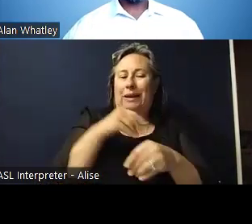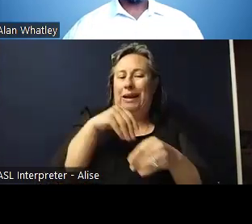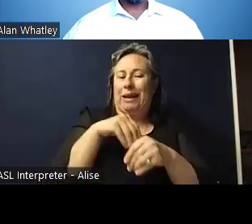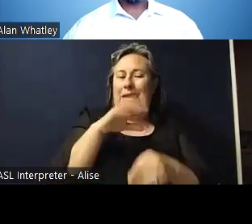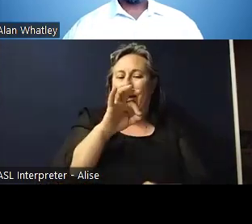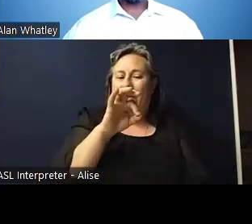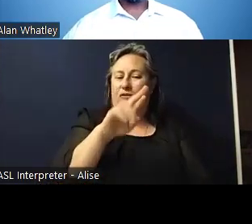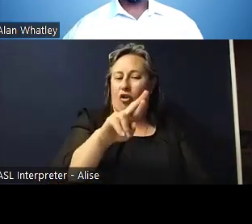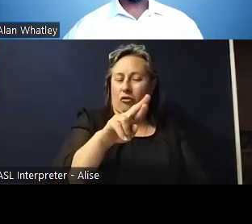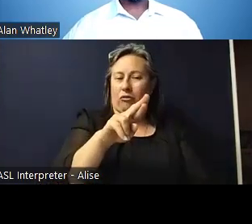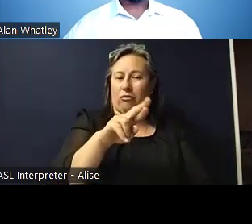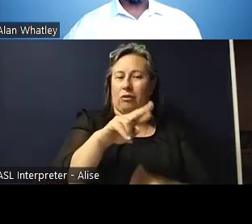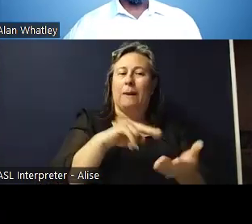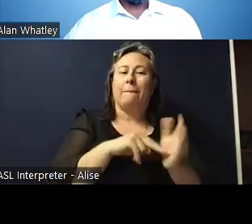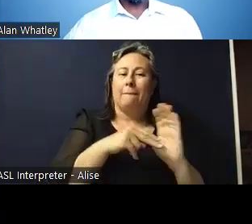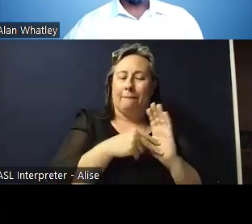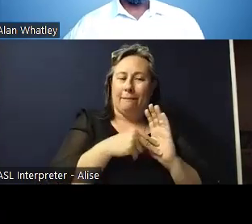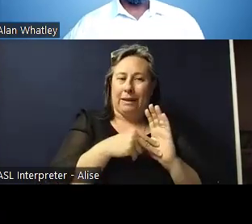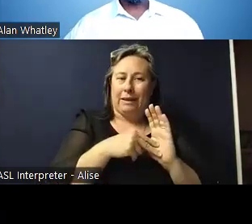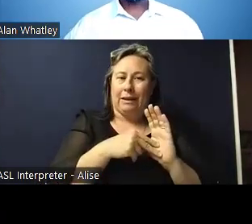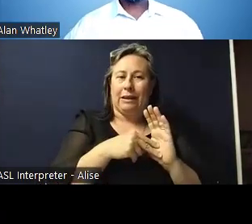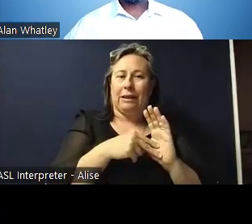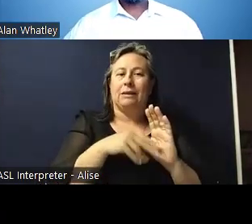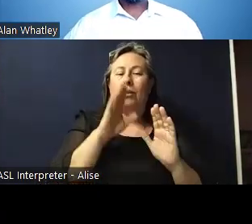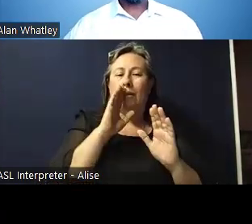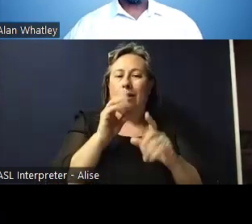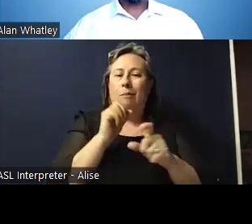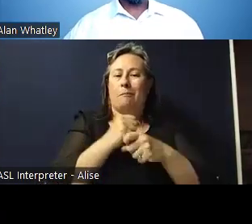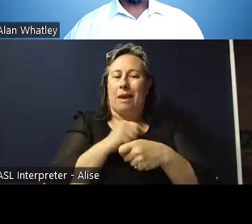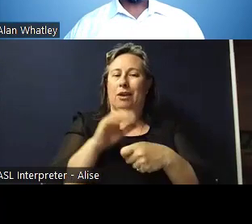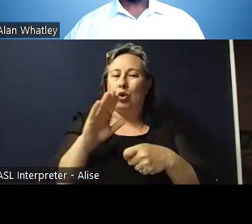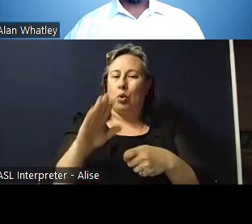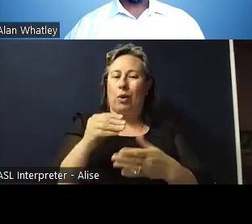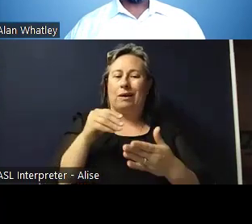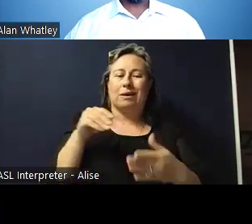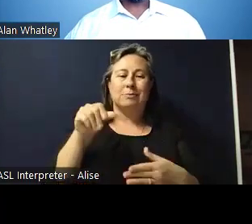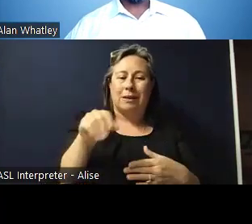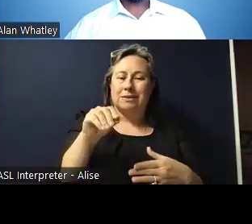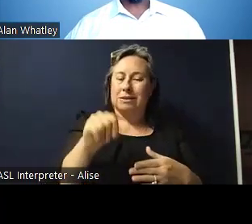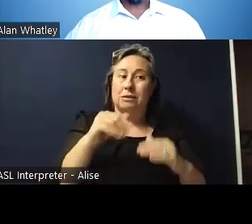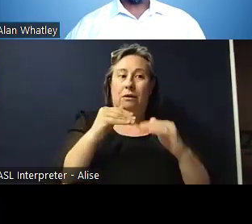it just makes your indirect expenses way understated, and so there's no need to enter indirect expense rate